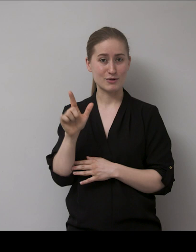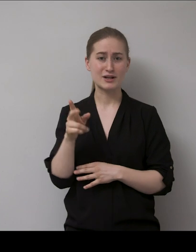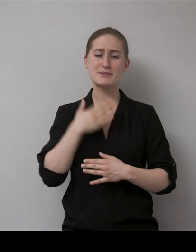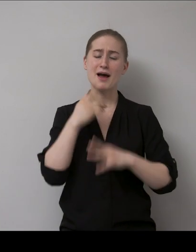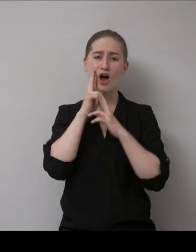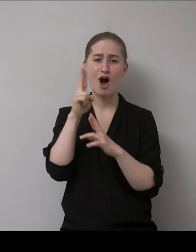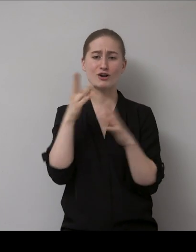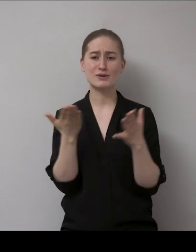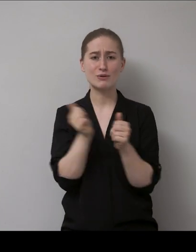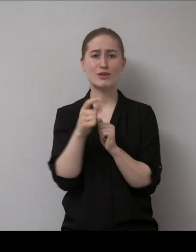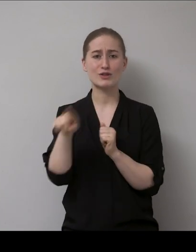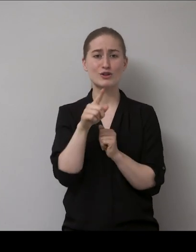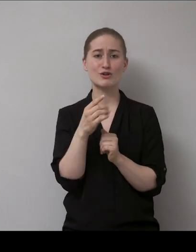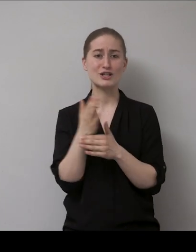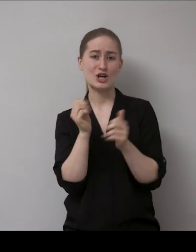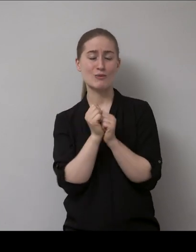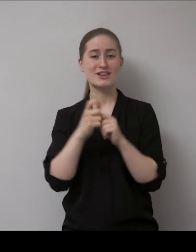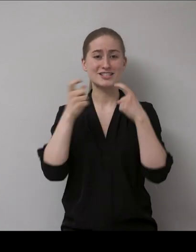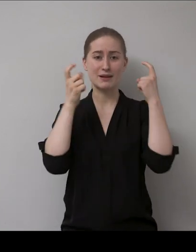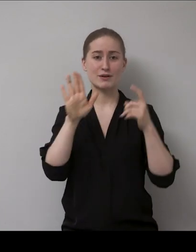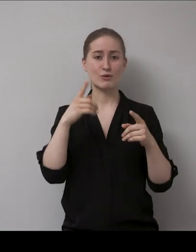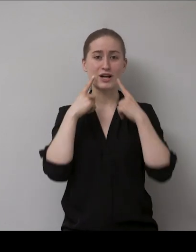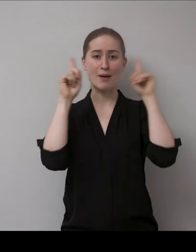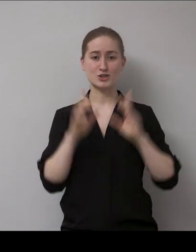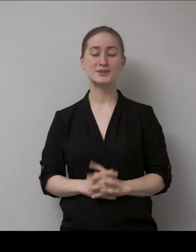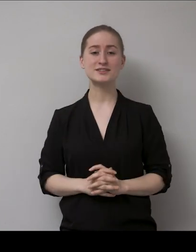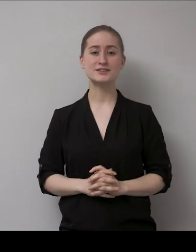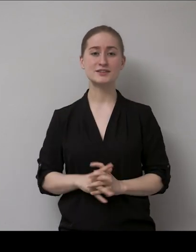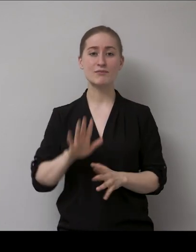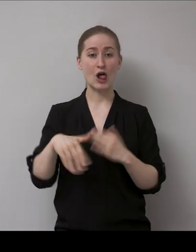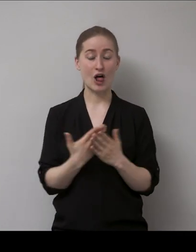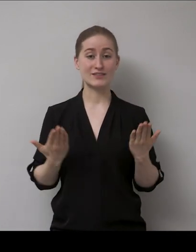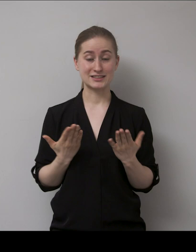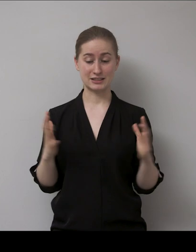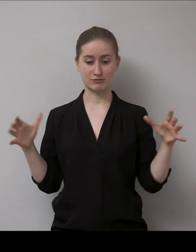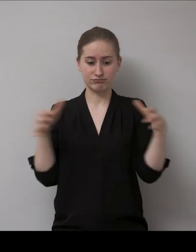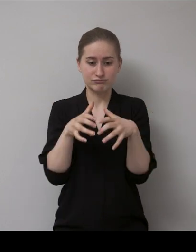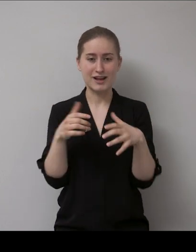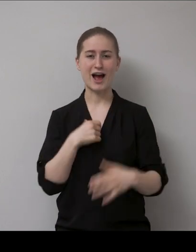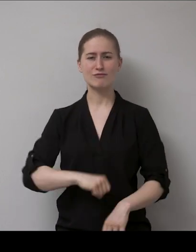and to share in your celebration of your accomplishments. All of us gathered today have tremendous pride in you,